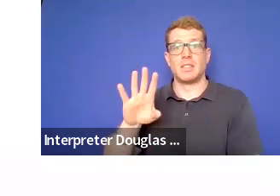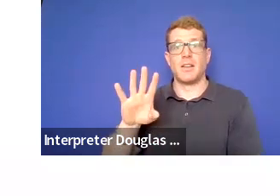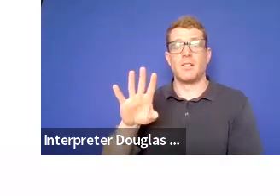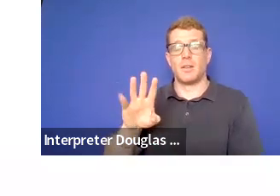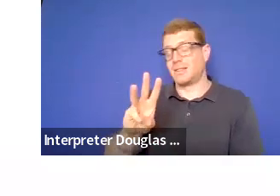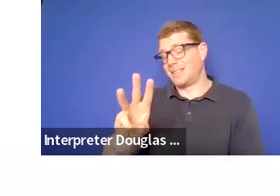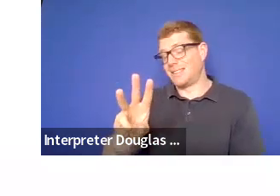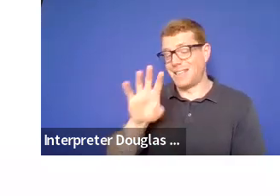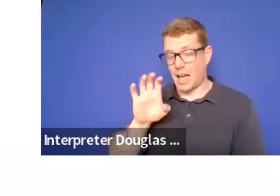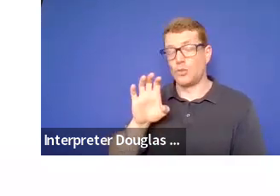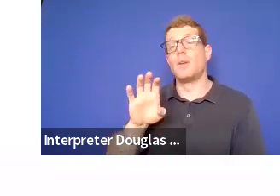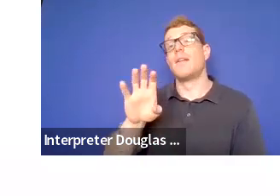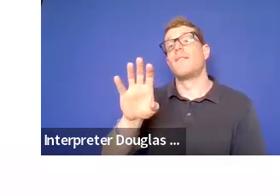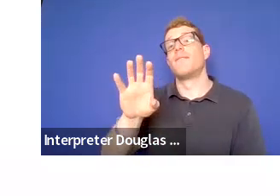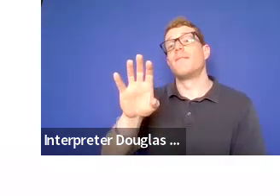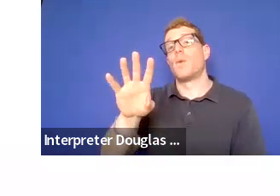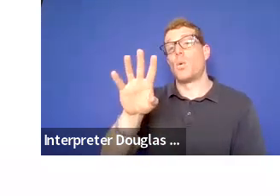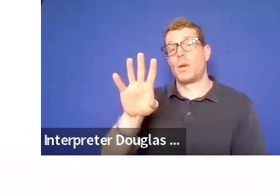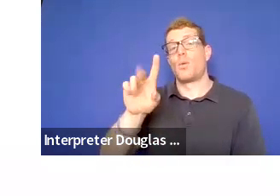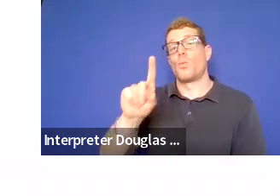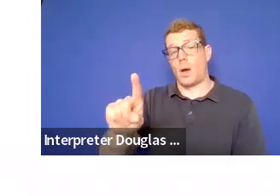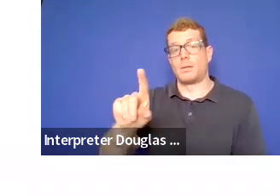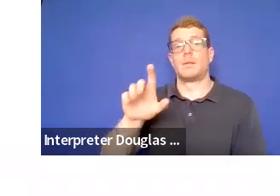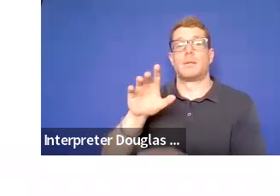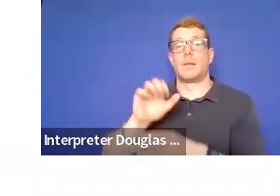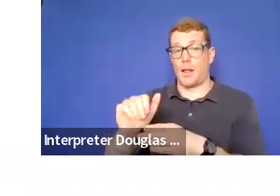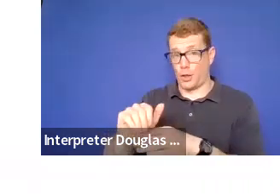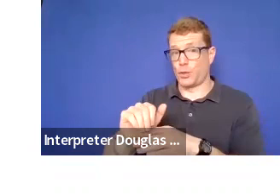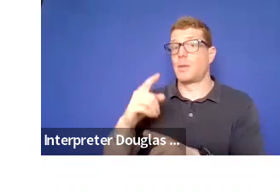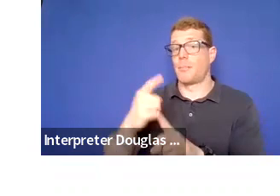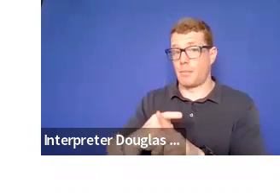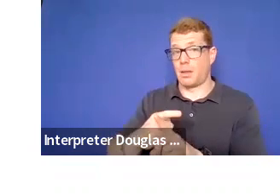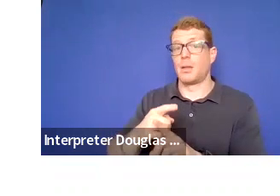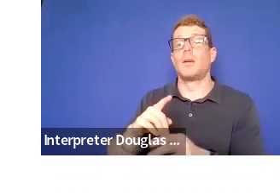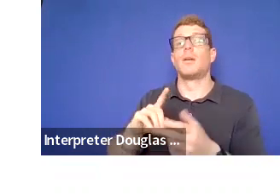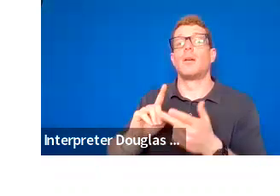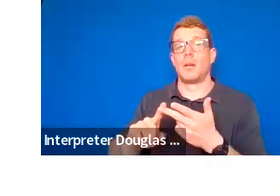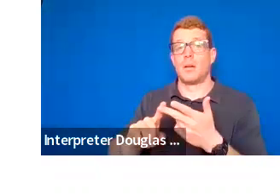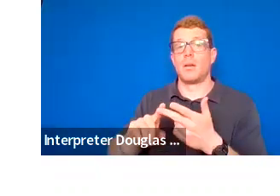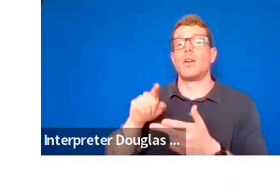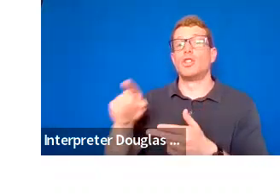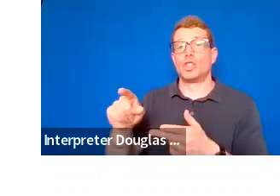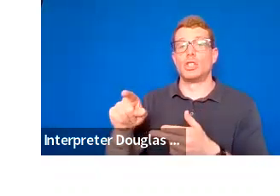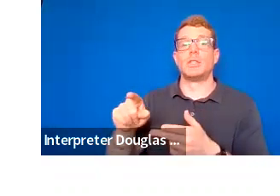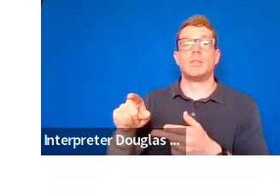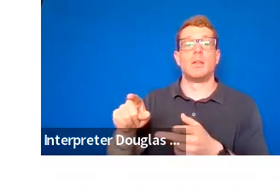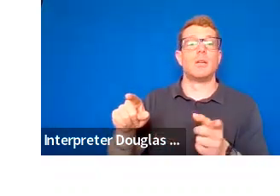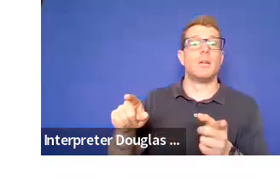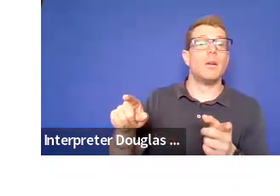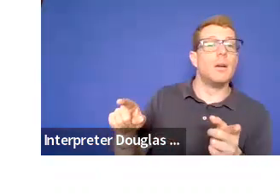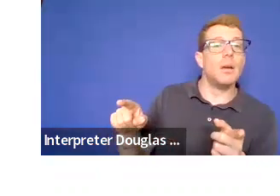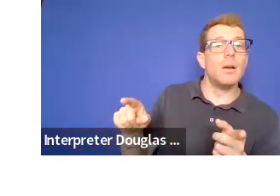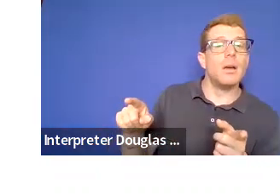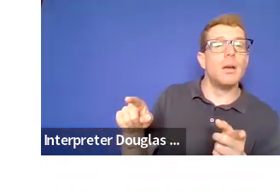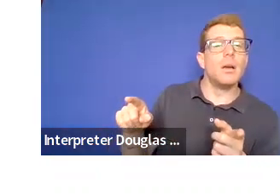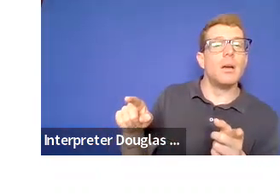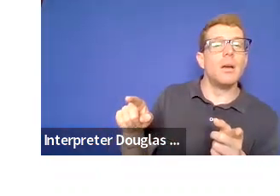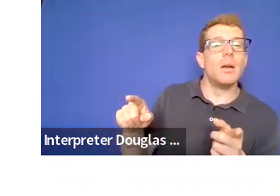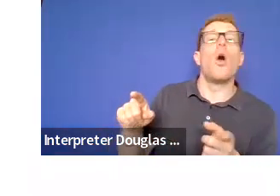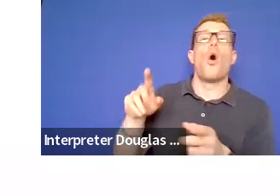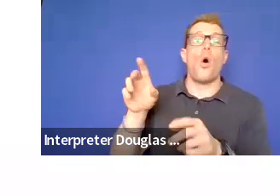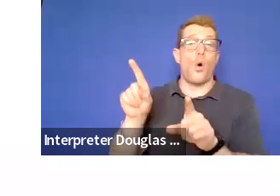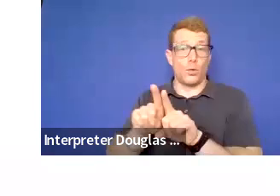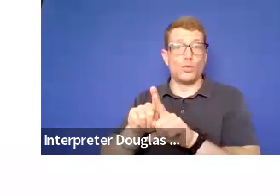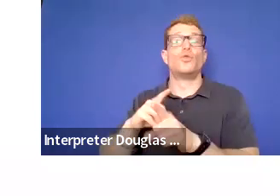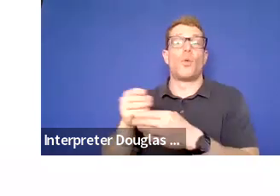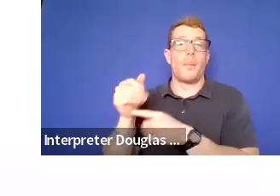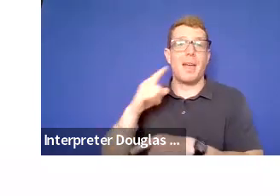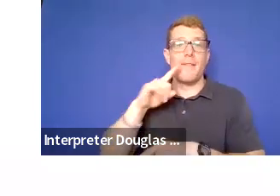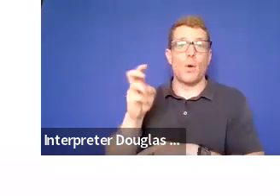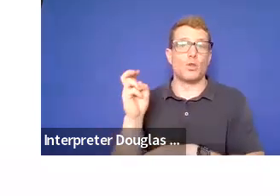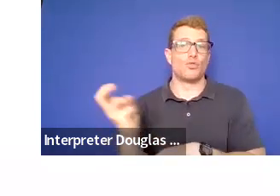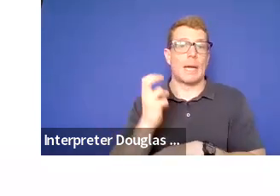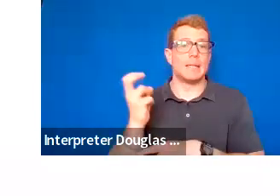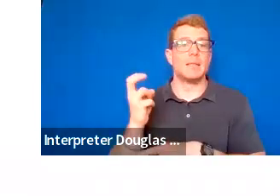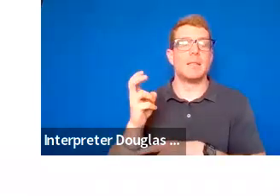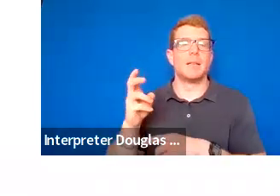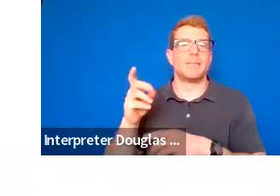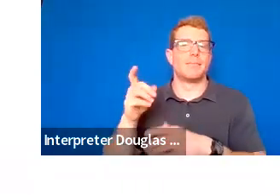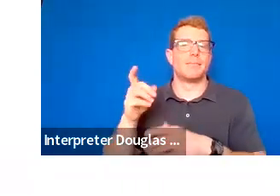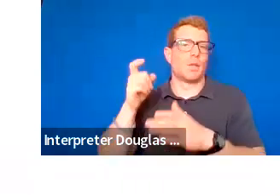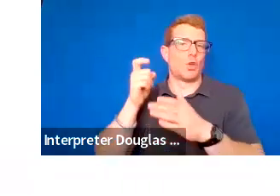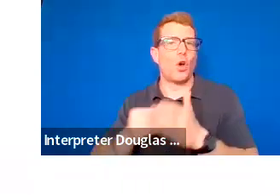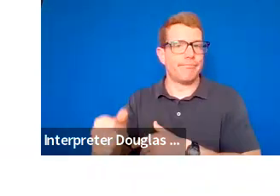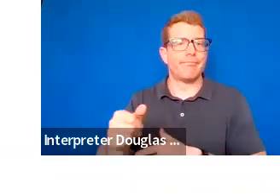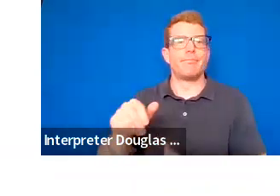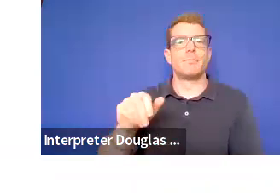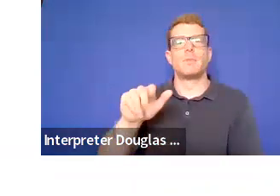She takes pair of transit, which costs her $36 a month, so that $36 a month, taking pair of transit, since it's a disability related, she can use that work incentive of